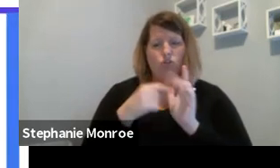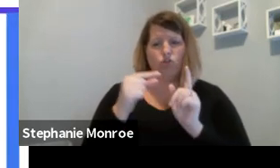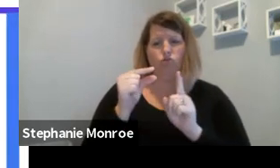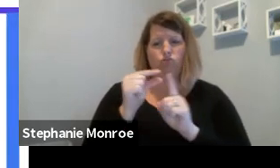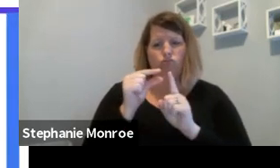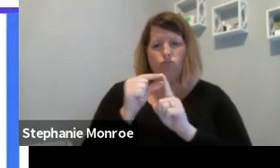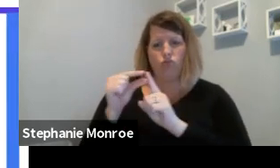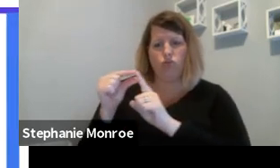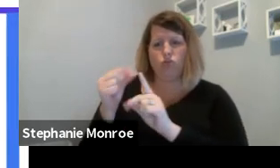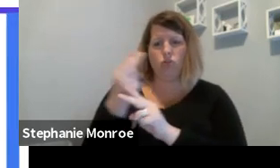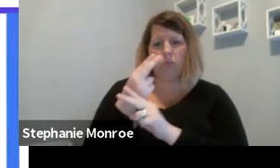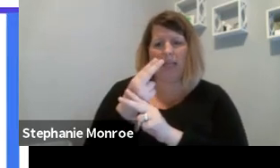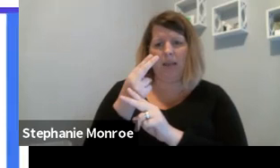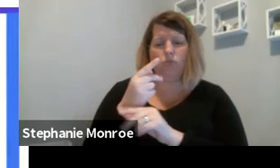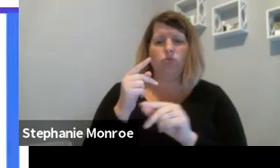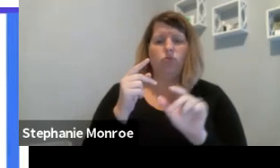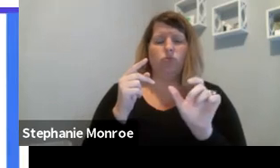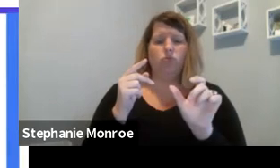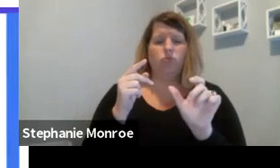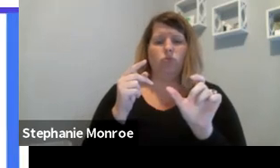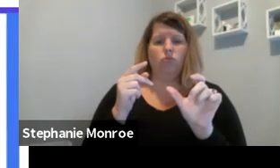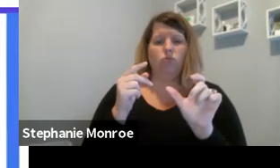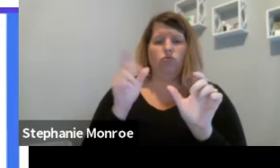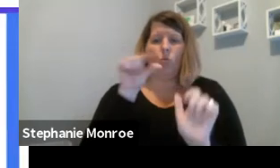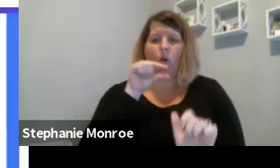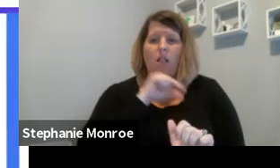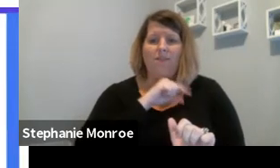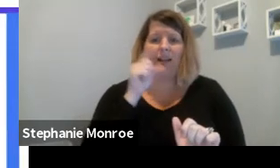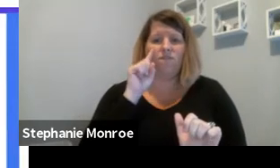to be able to be qualifying for services.